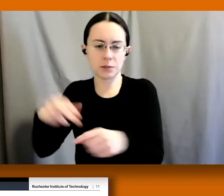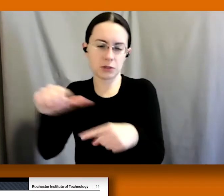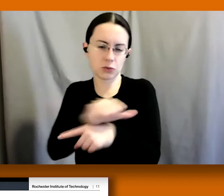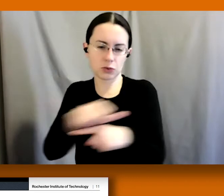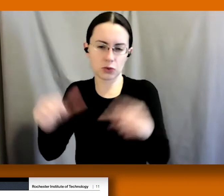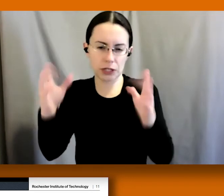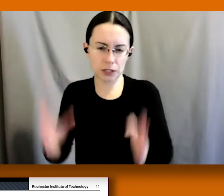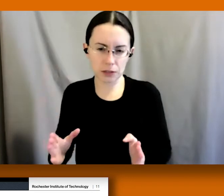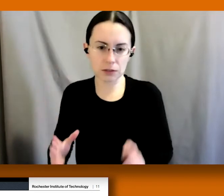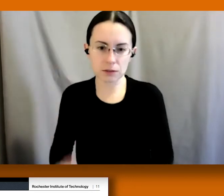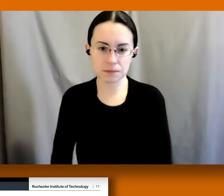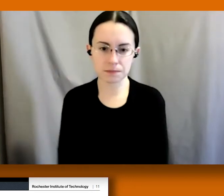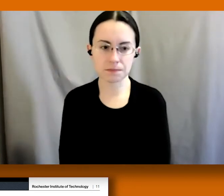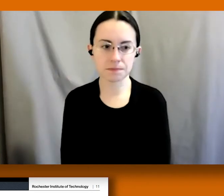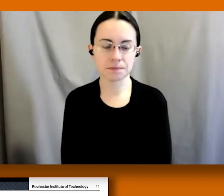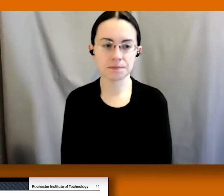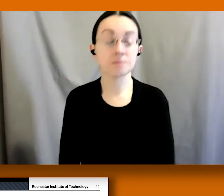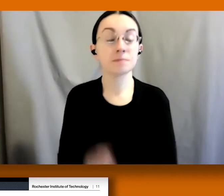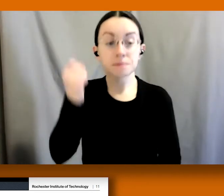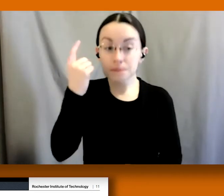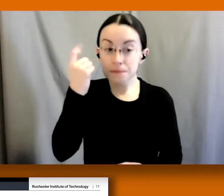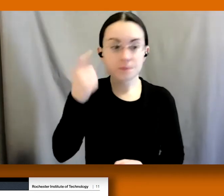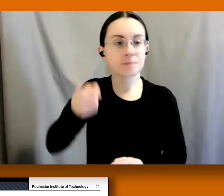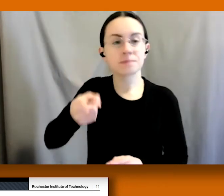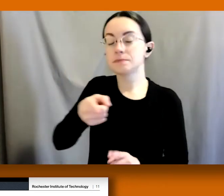They cannot be RIT employees.